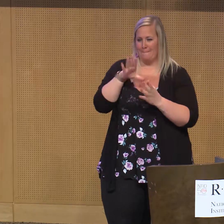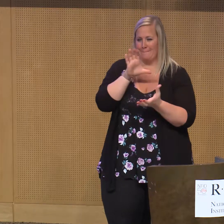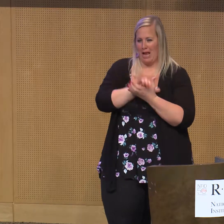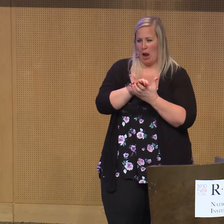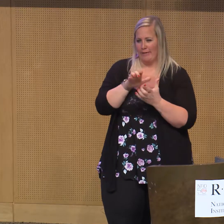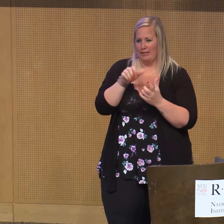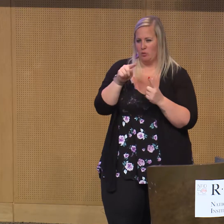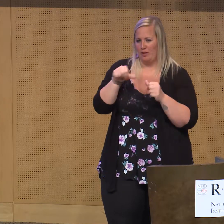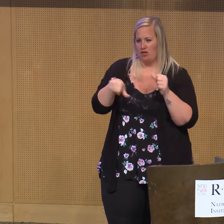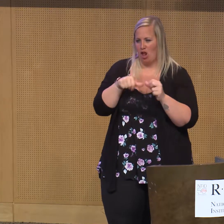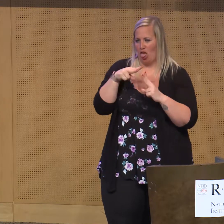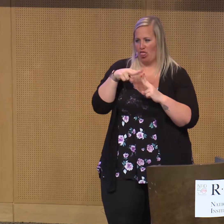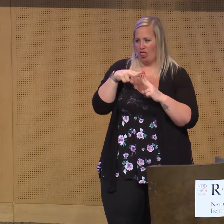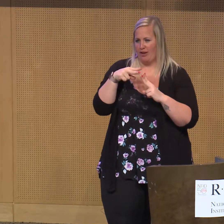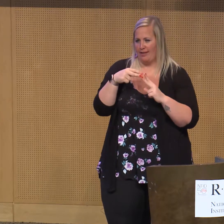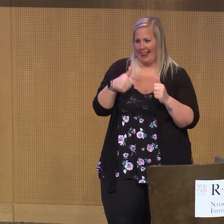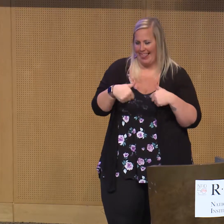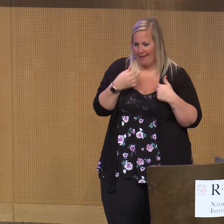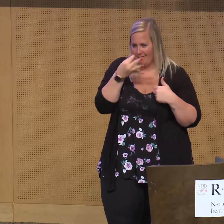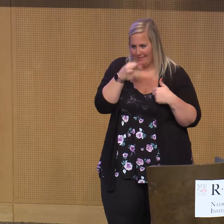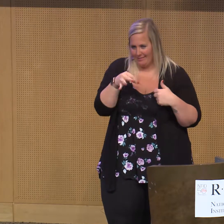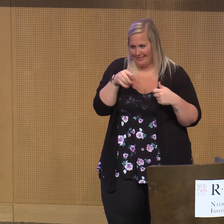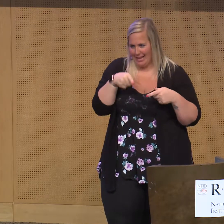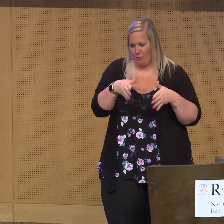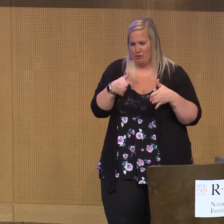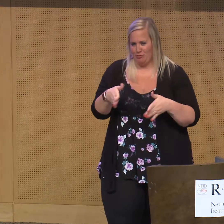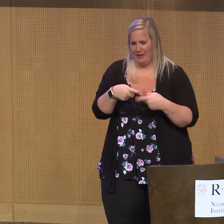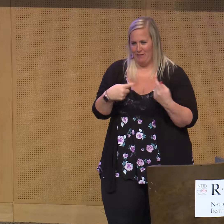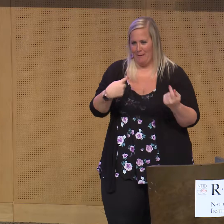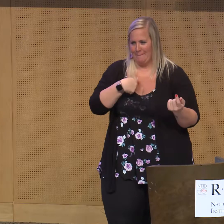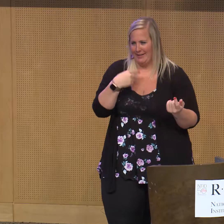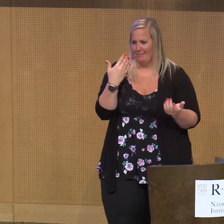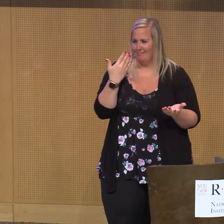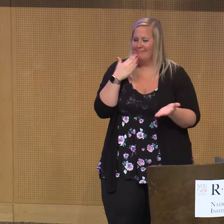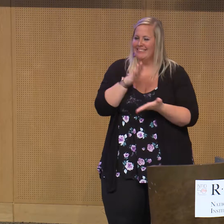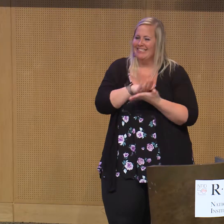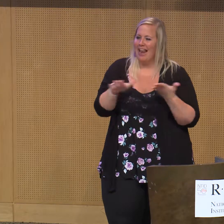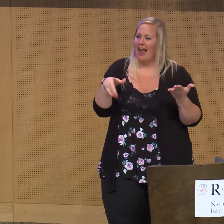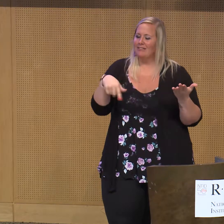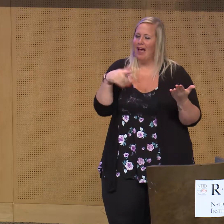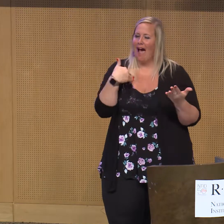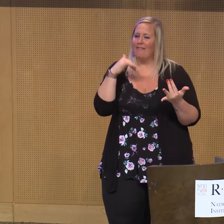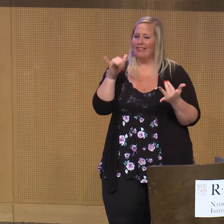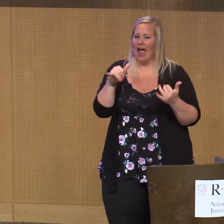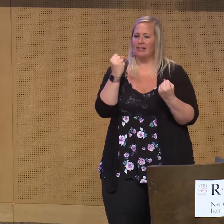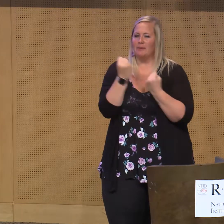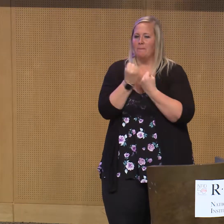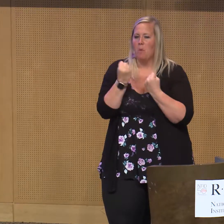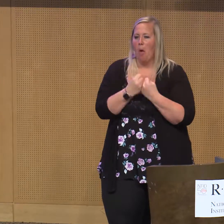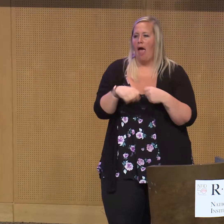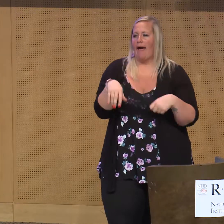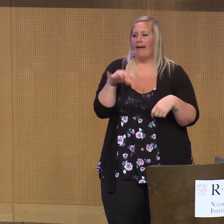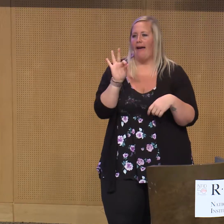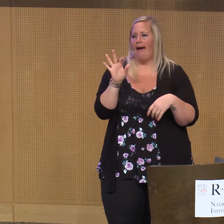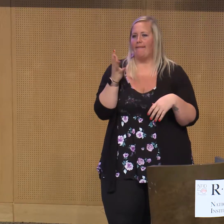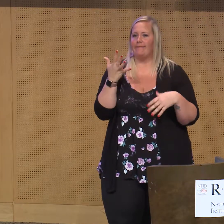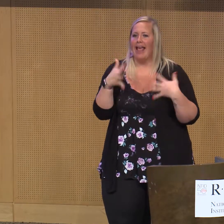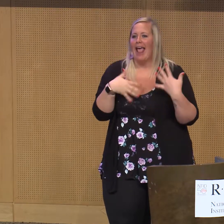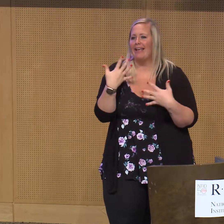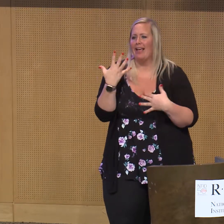The owners are married to one another, and, in fact, they live right down the street from me, which is nice because they have that kind of support,